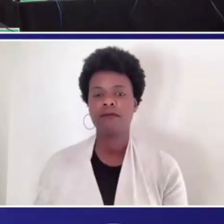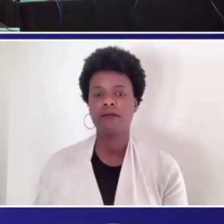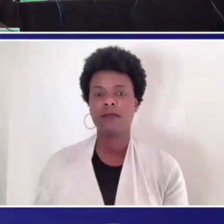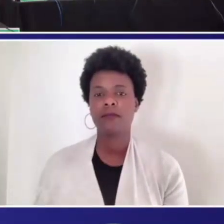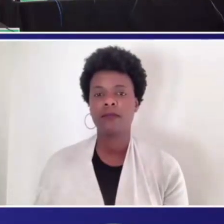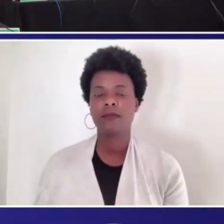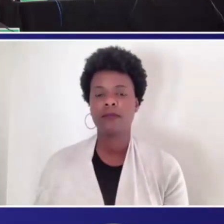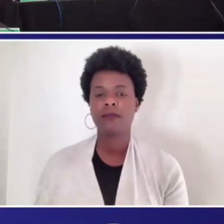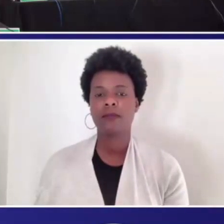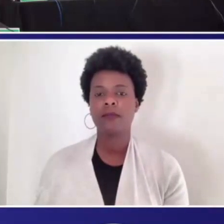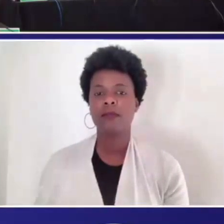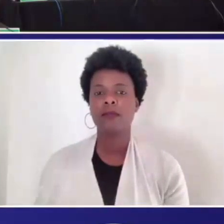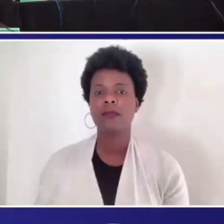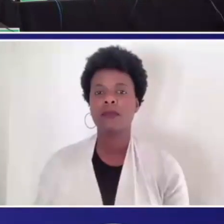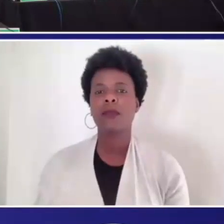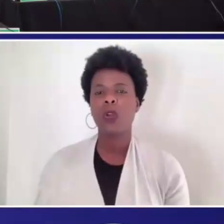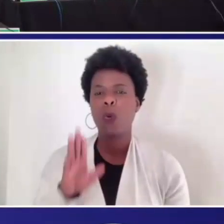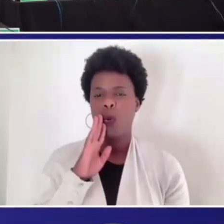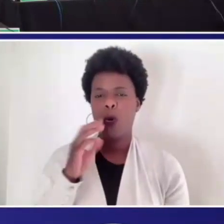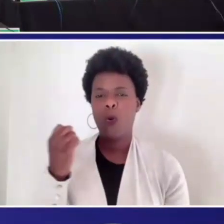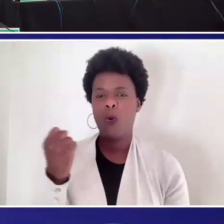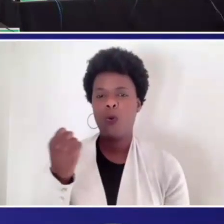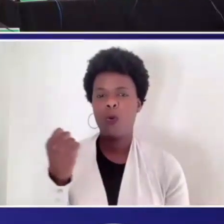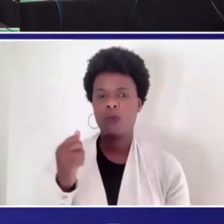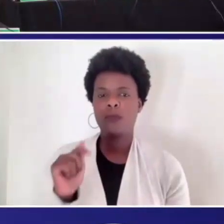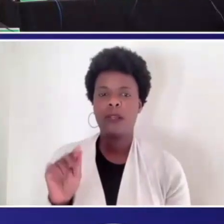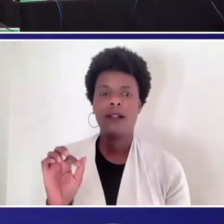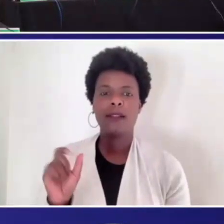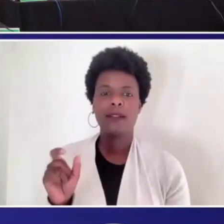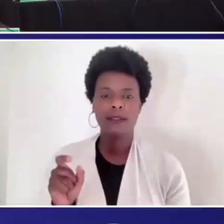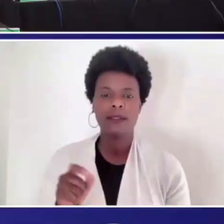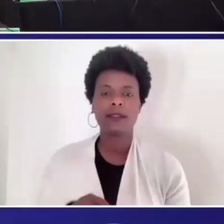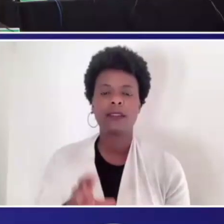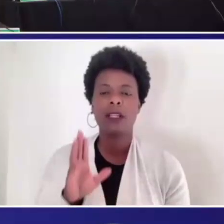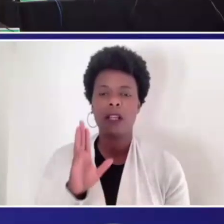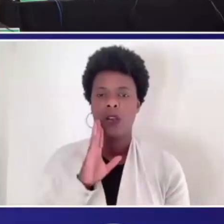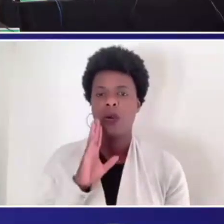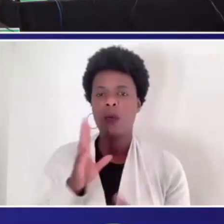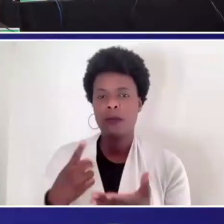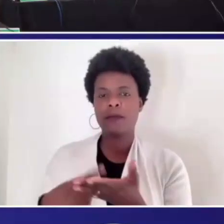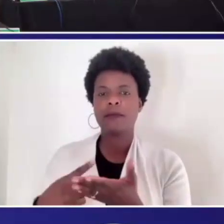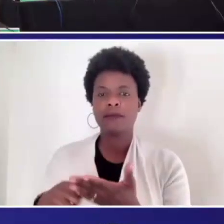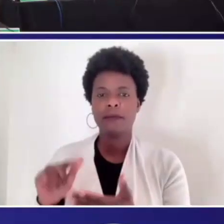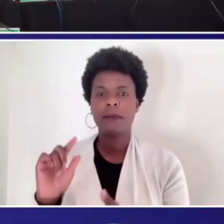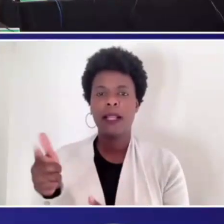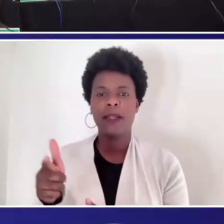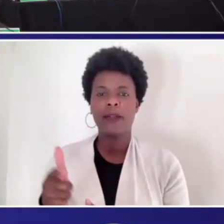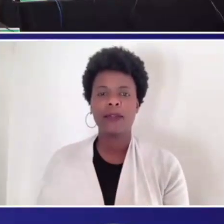So we'll, we'll put a pin in that one, Alex. And we'll revisit that later in there. So let me just go through. Yeah, I